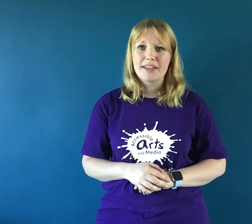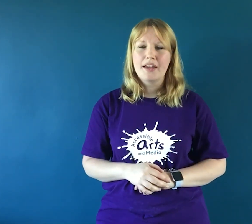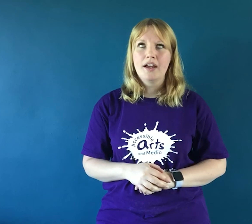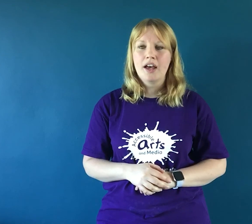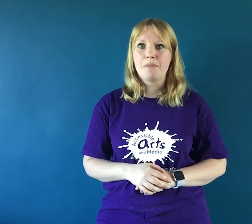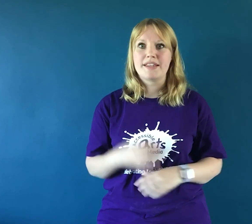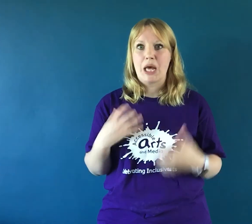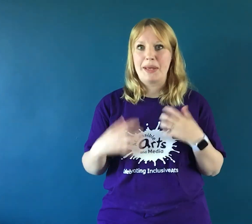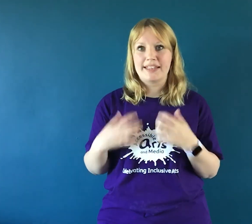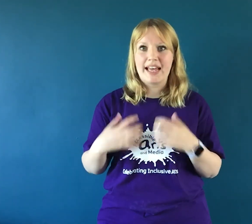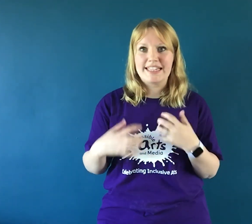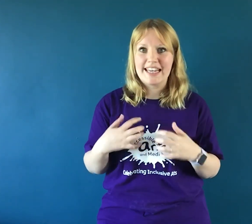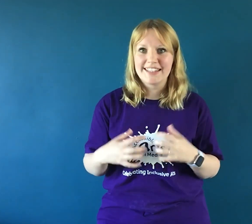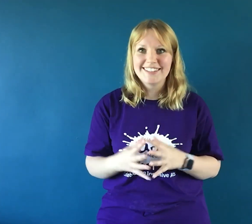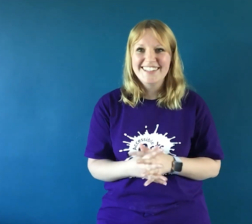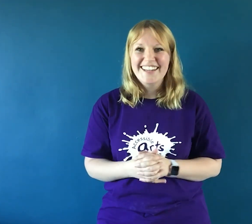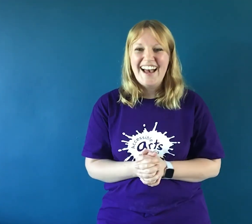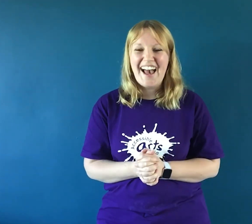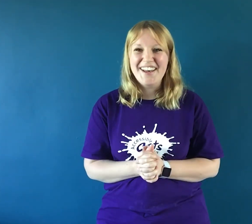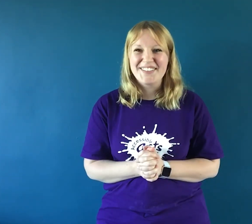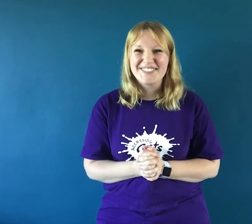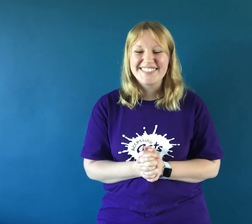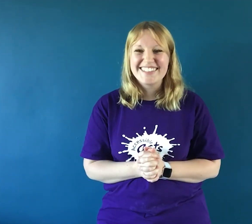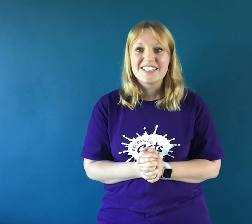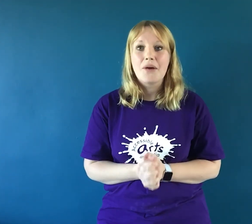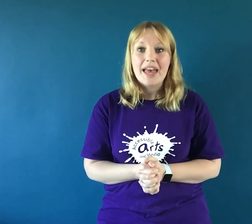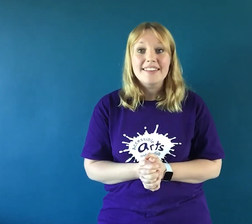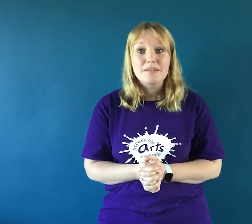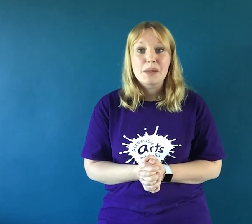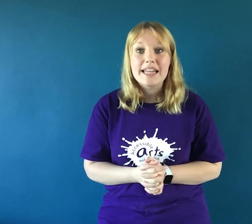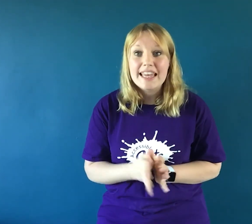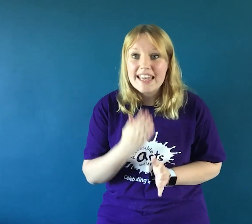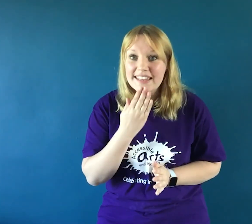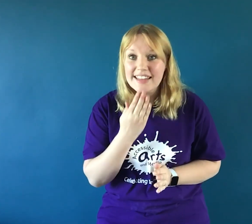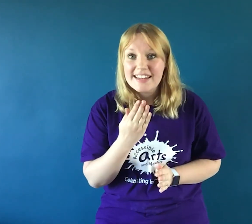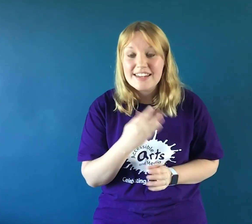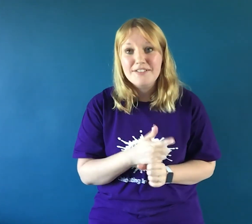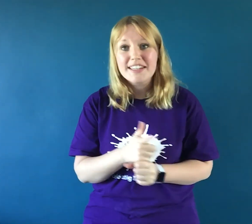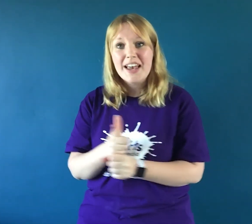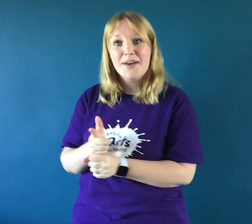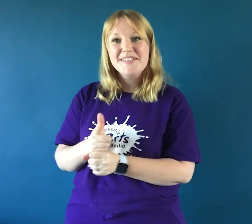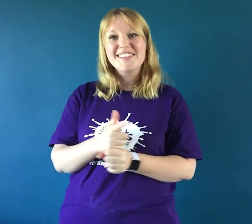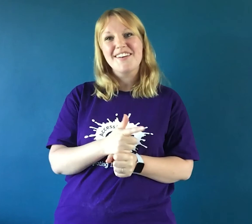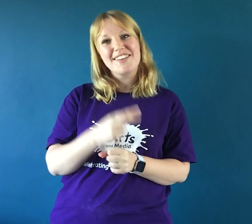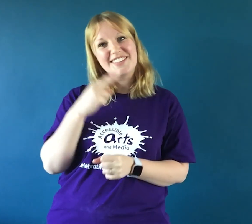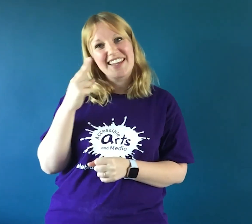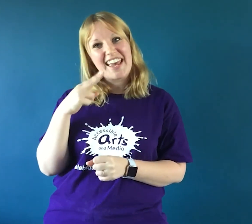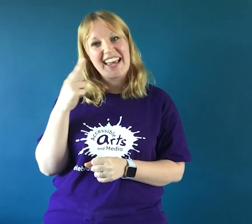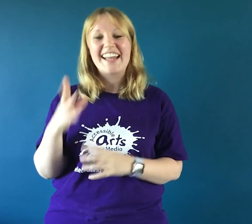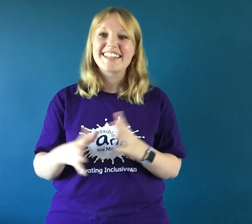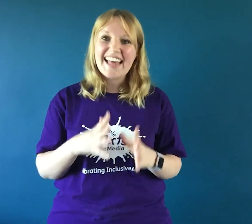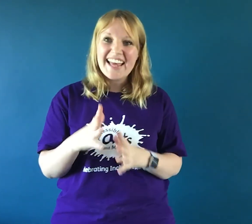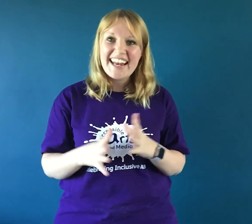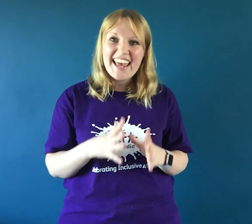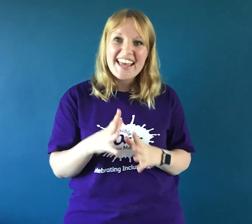It will be so exciting! So yes, please send in your videos of you singing and signing